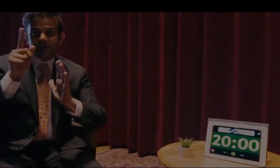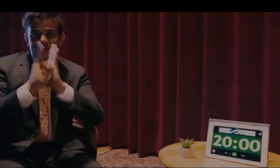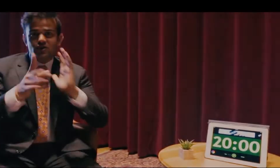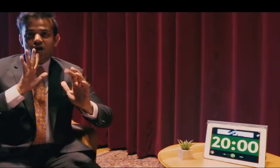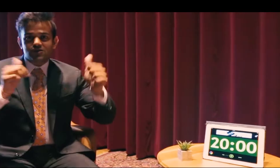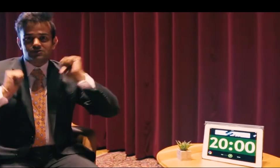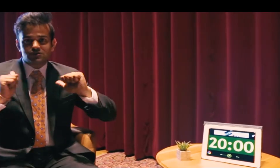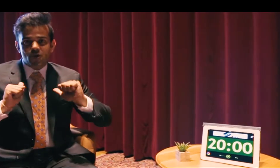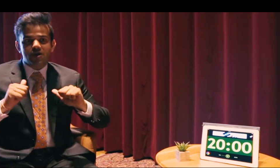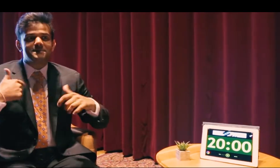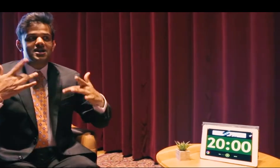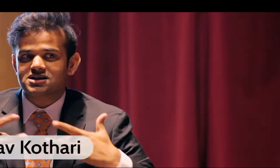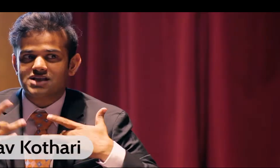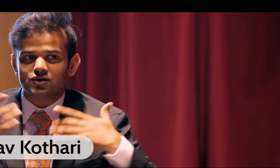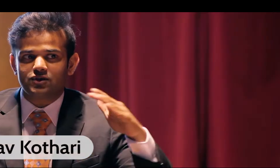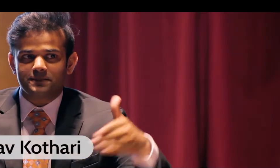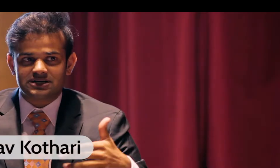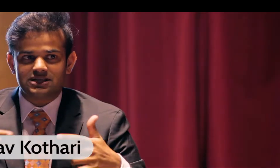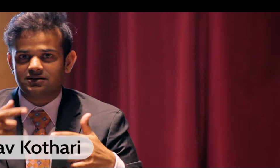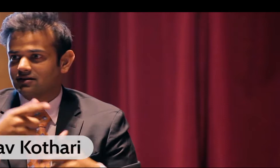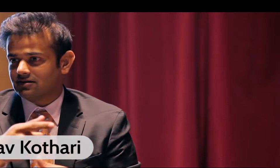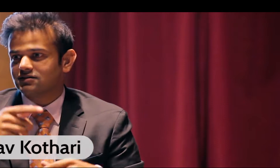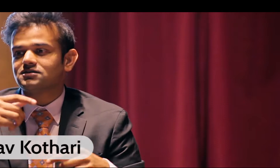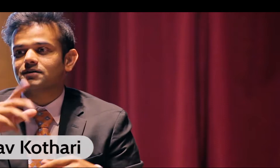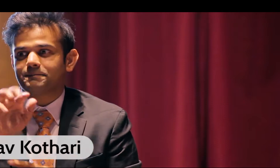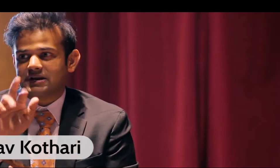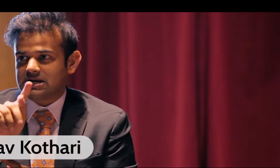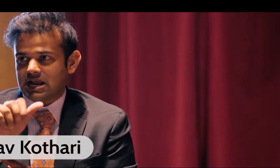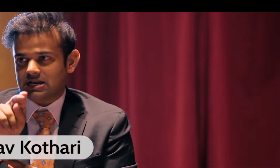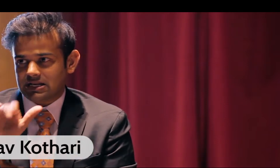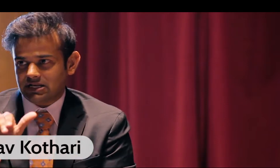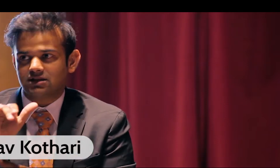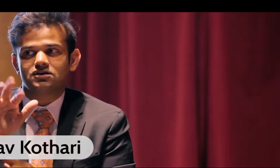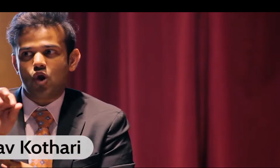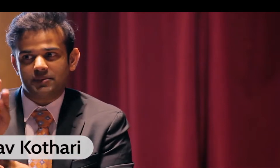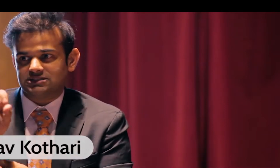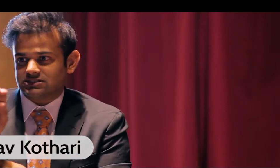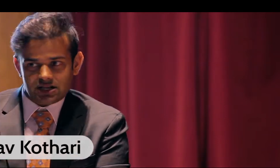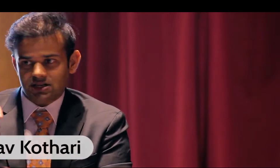[Vai]-Welcome to The 20 Minute Talk Show. I'm excited to introduce Brittaney Robinson,